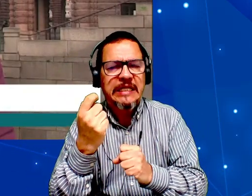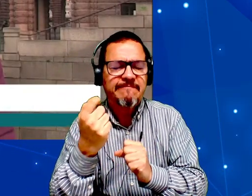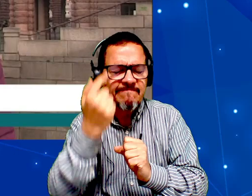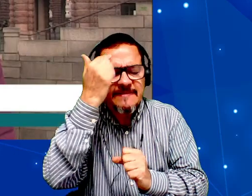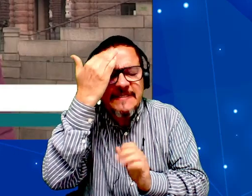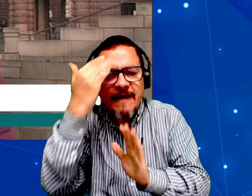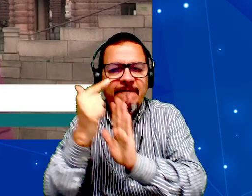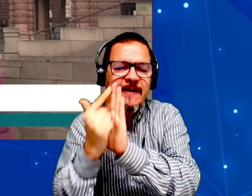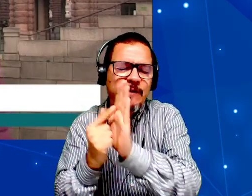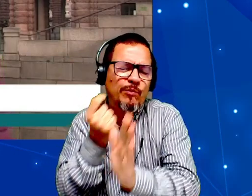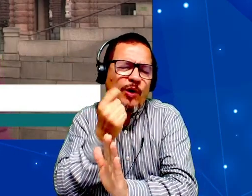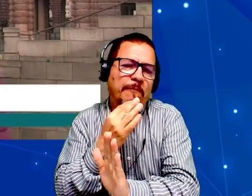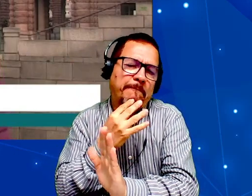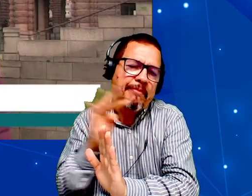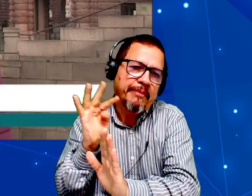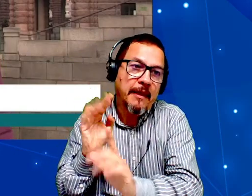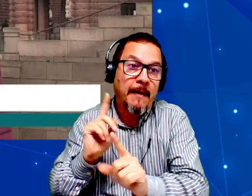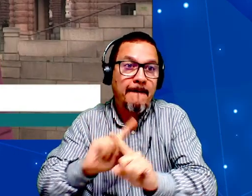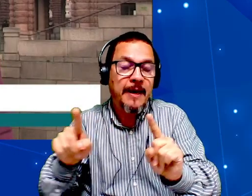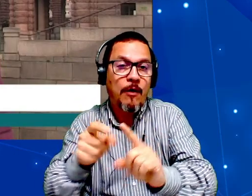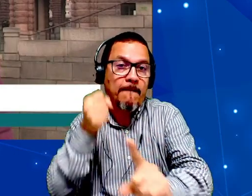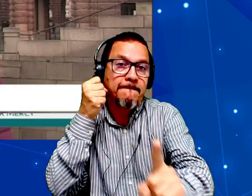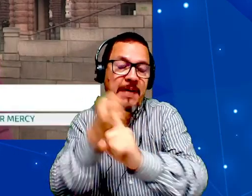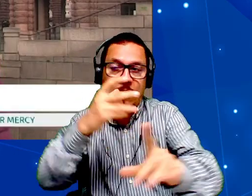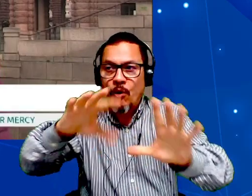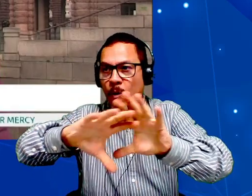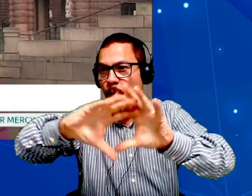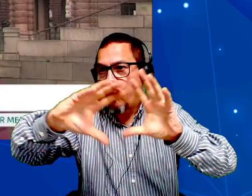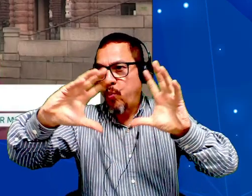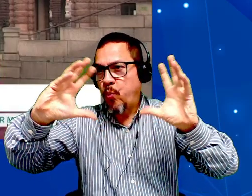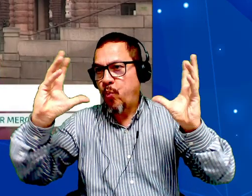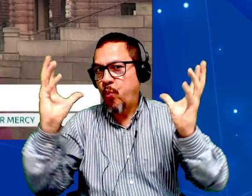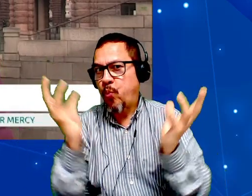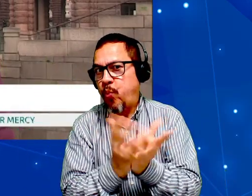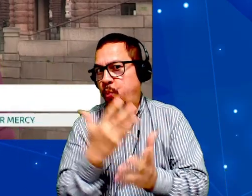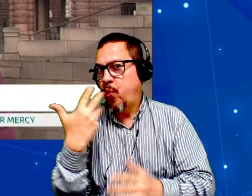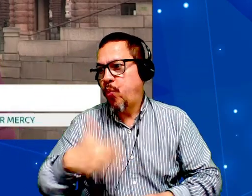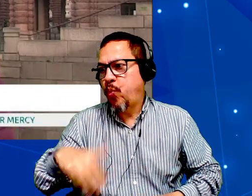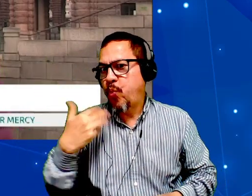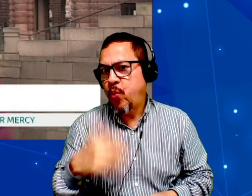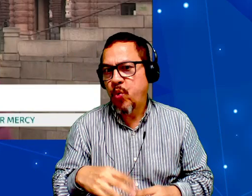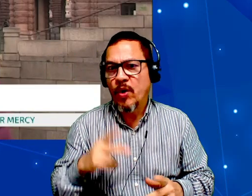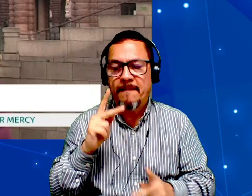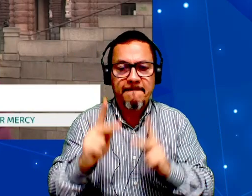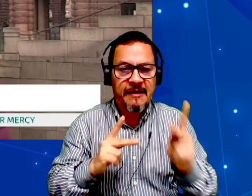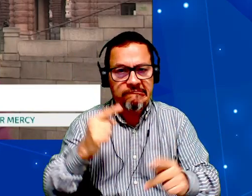and then it will have a huge impact. People will see it, and they will think that this